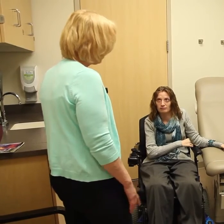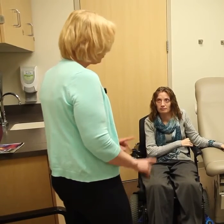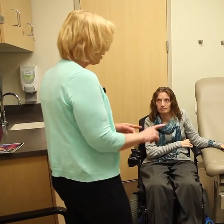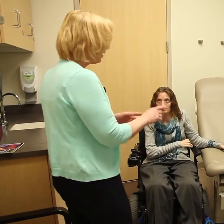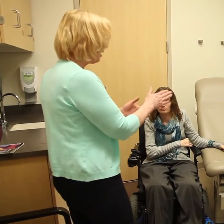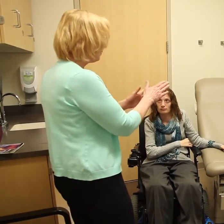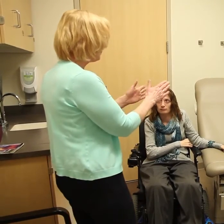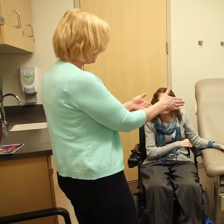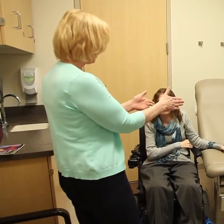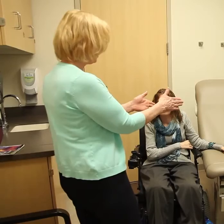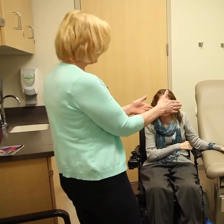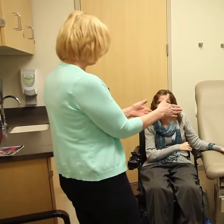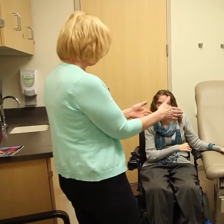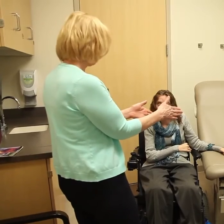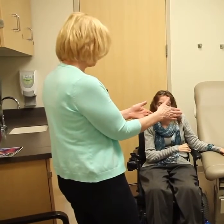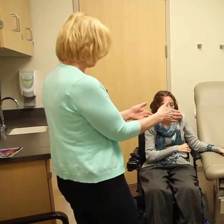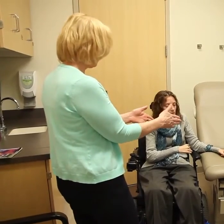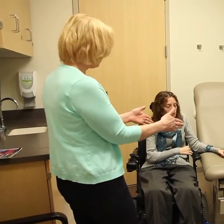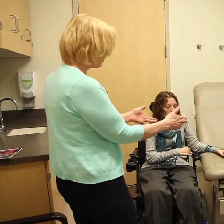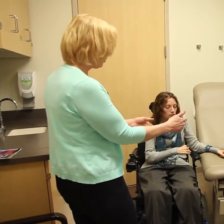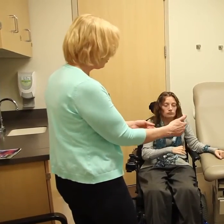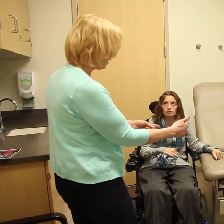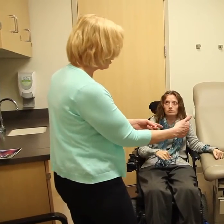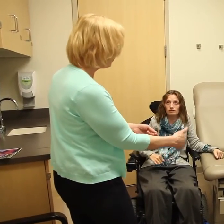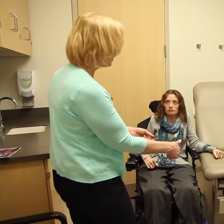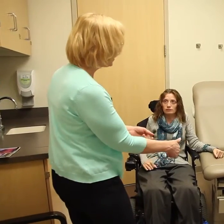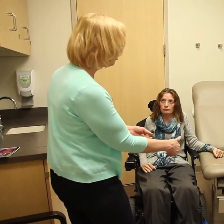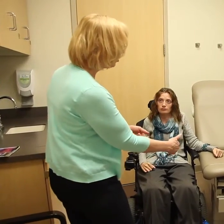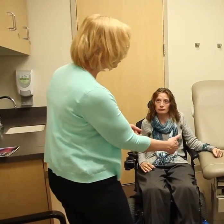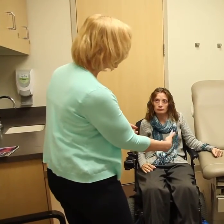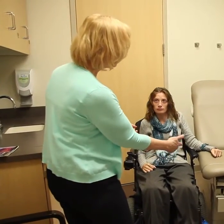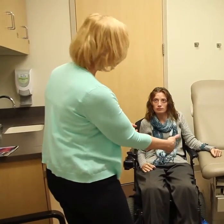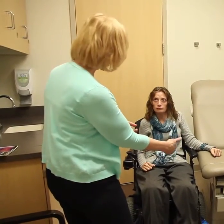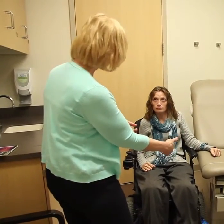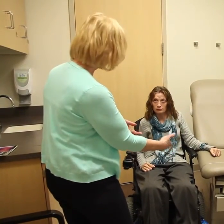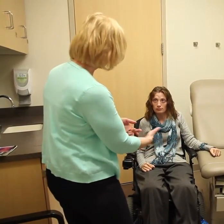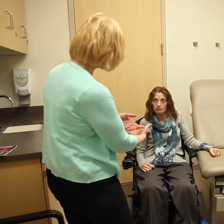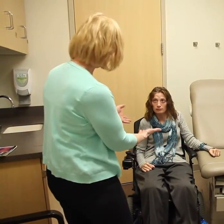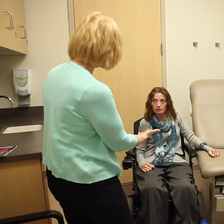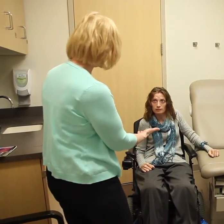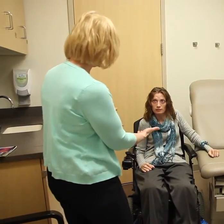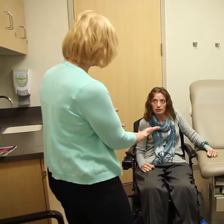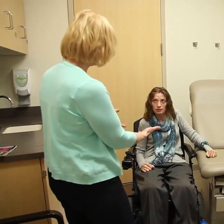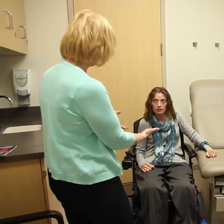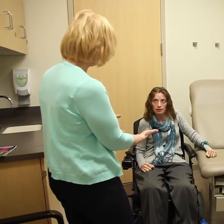Okay. This is an accessible table, so I can lower it a little bit. Would that make your transfer easier?